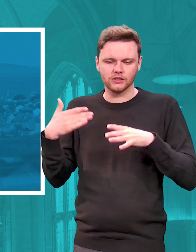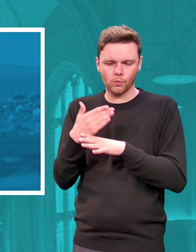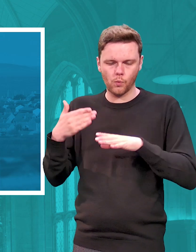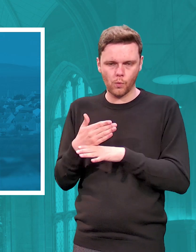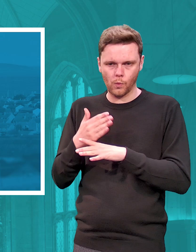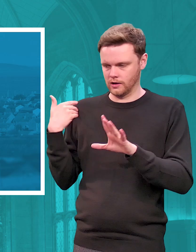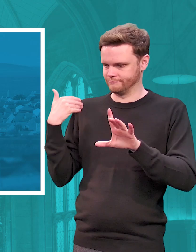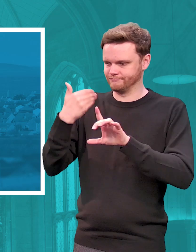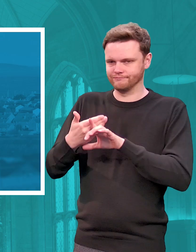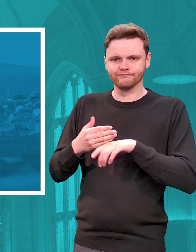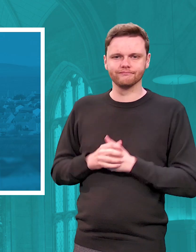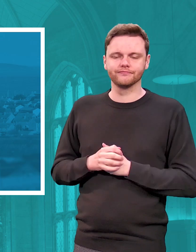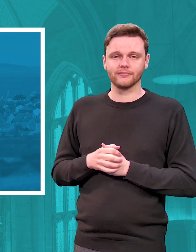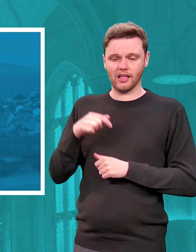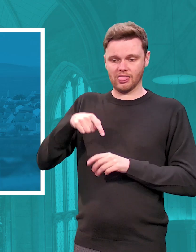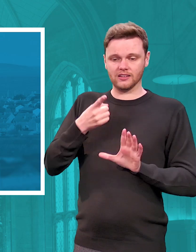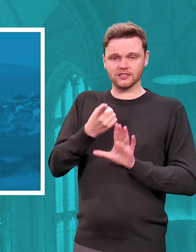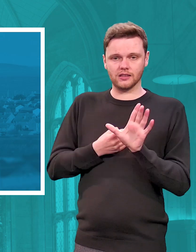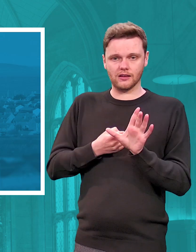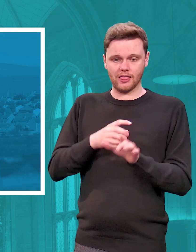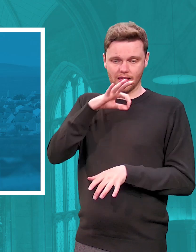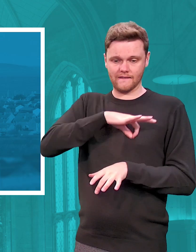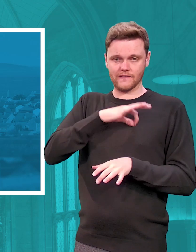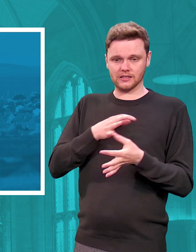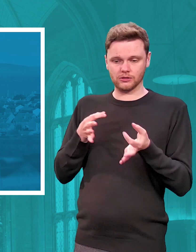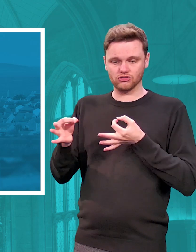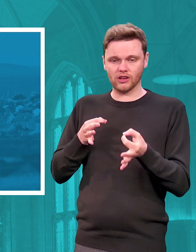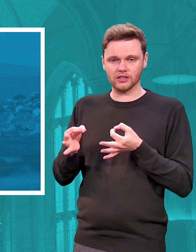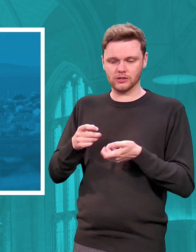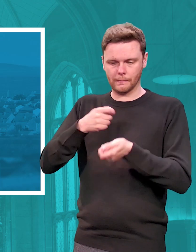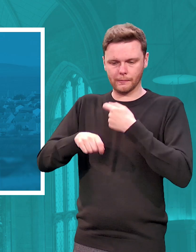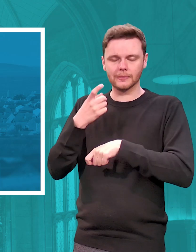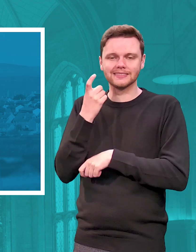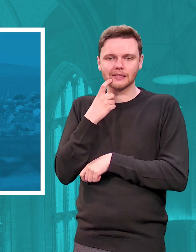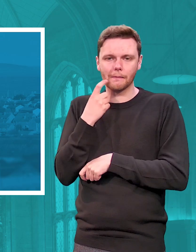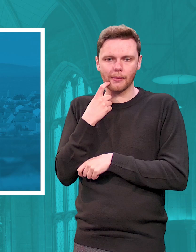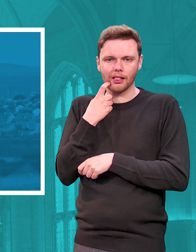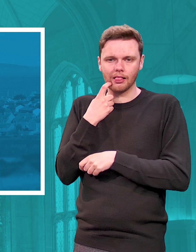This year, the investment strategy was simplified further by being made consistent